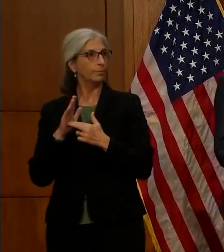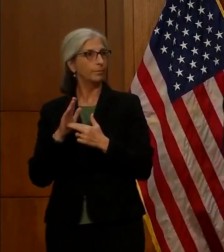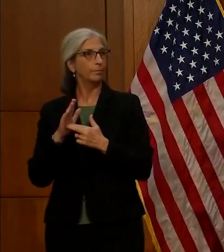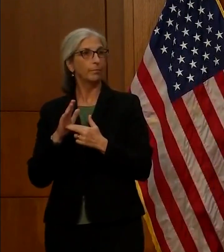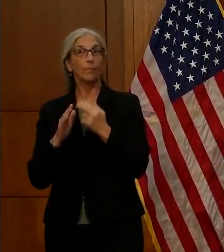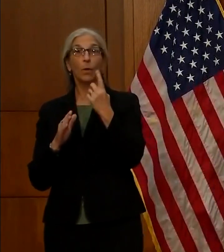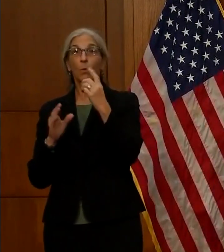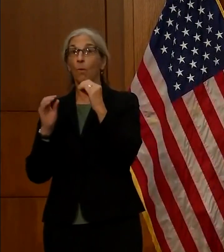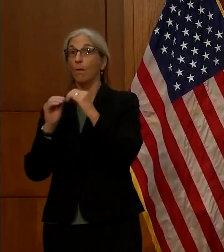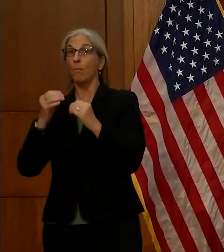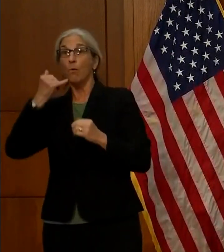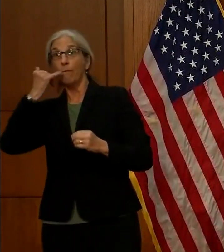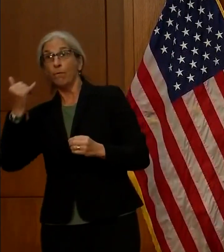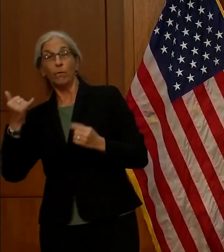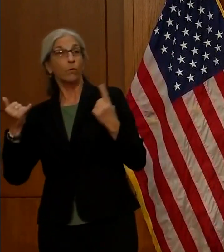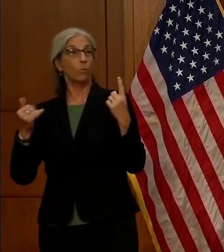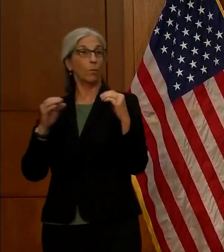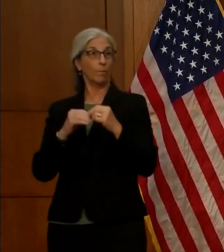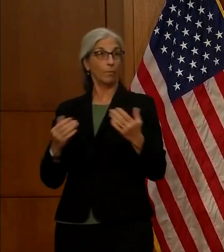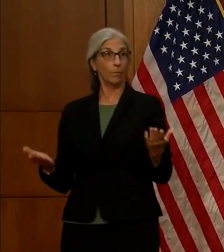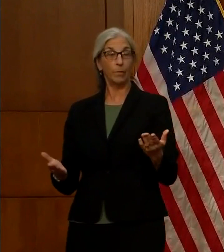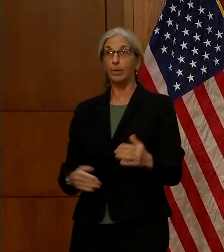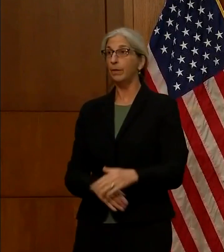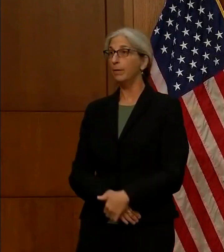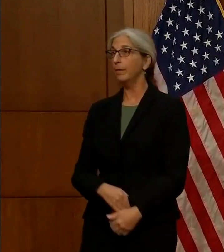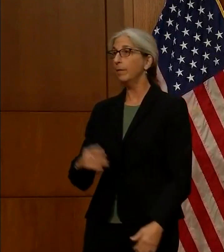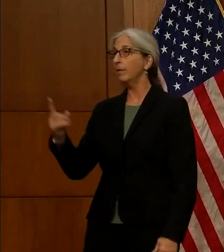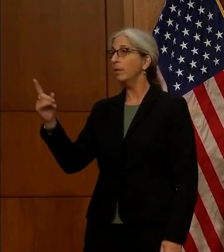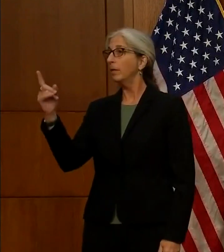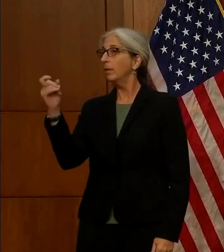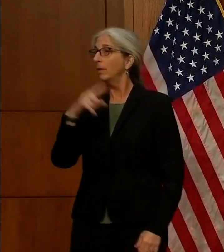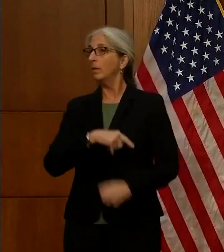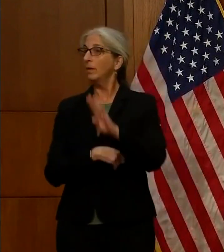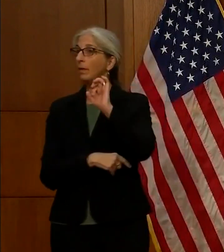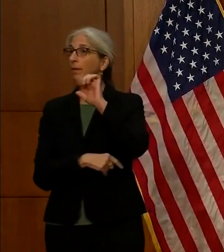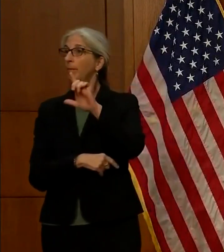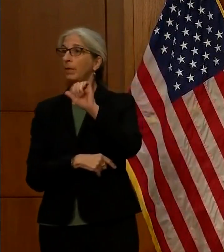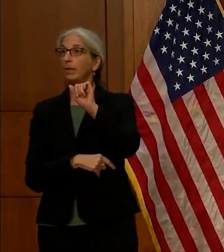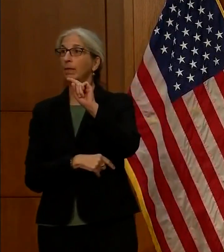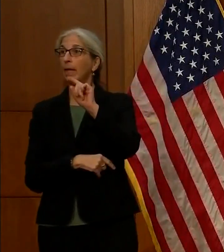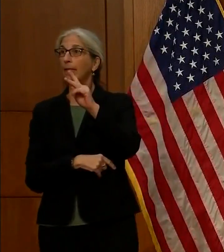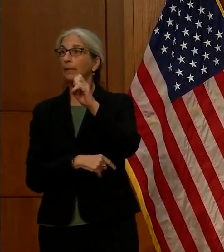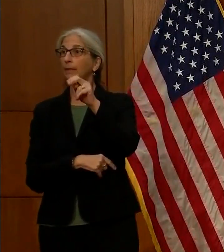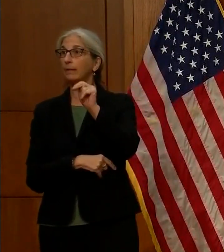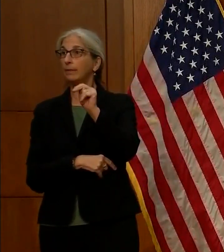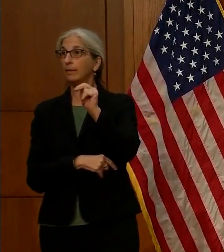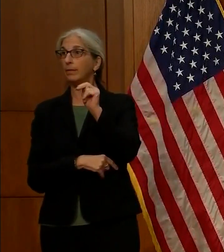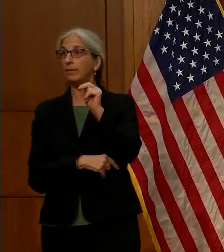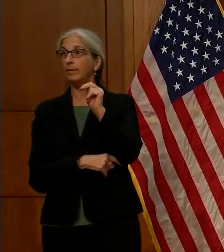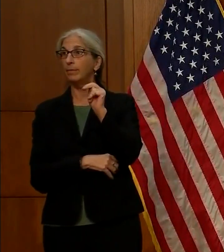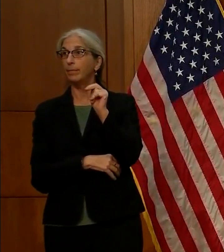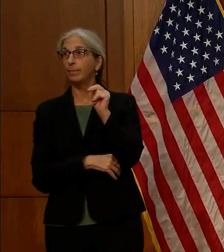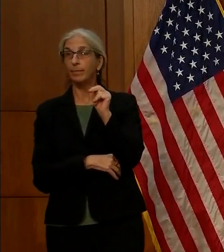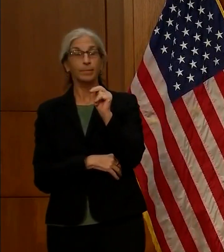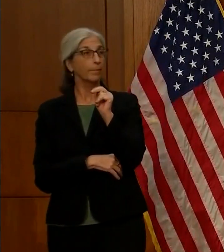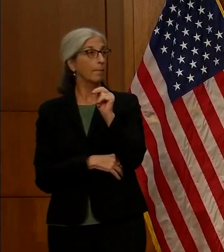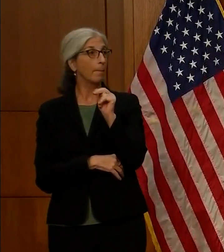TO BE REGISTERED. CLICK QUESTION. THANK YOU THANK. WELL